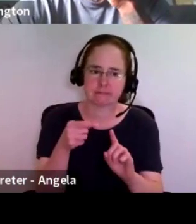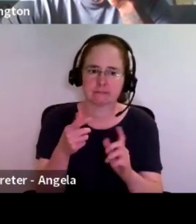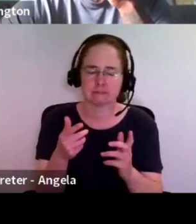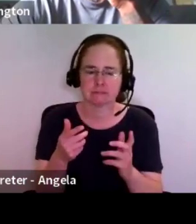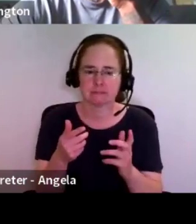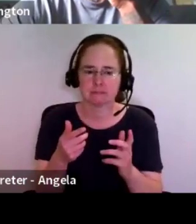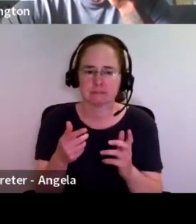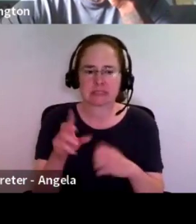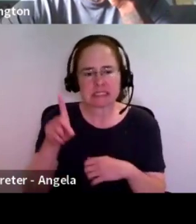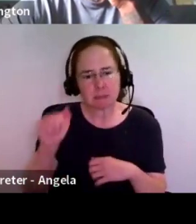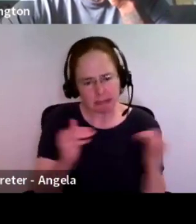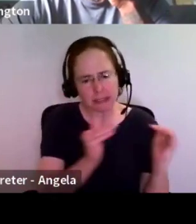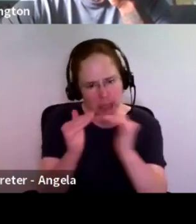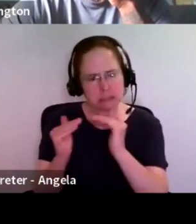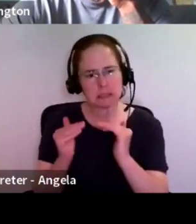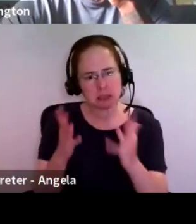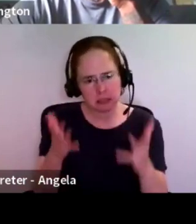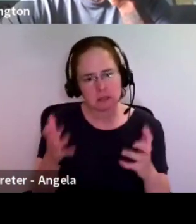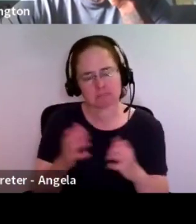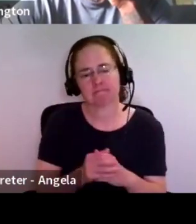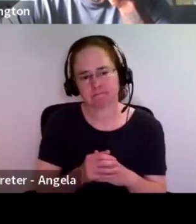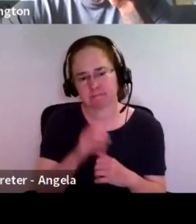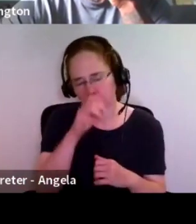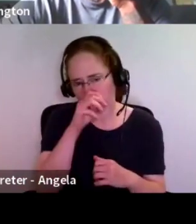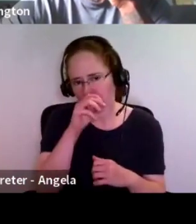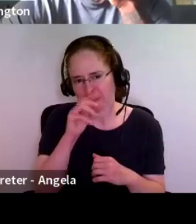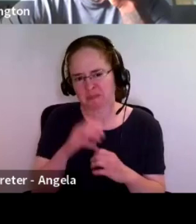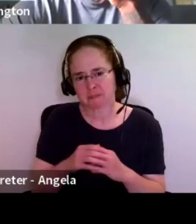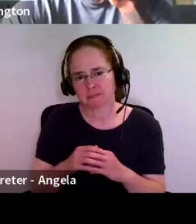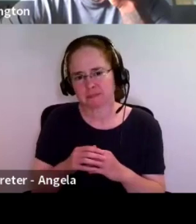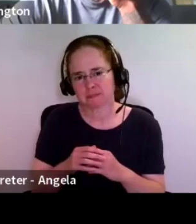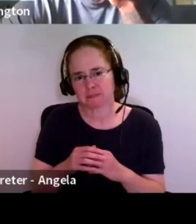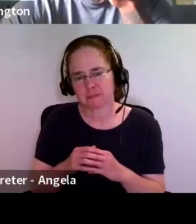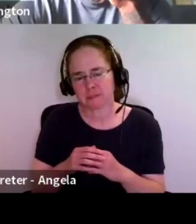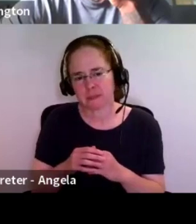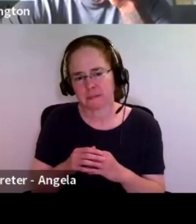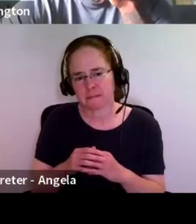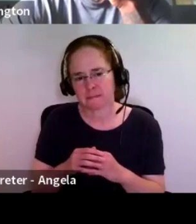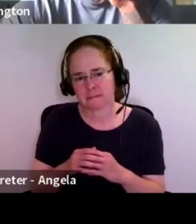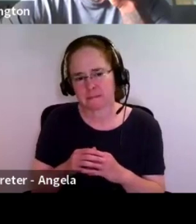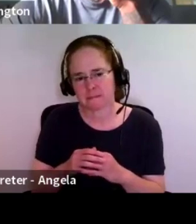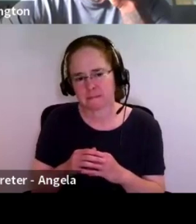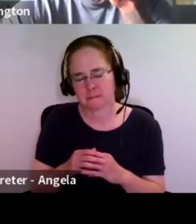kind of disability justice. So, you know, and you know, my, my